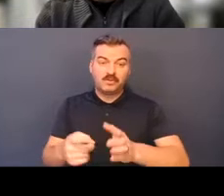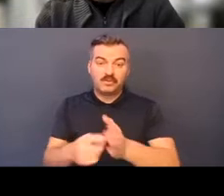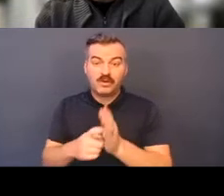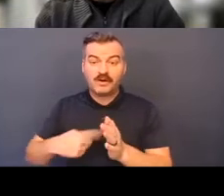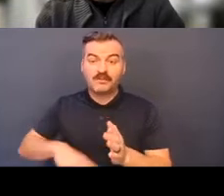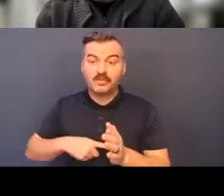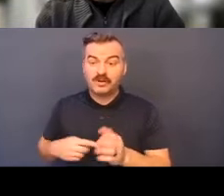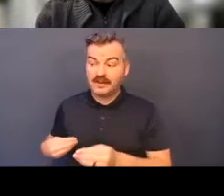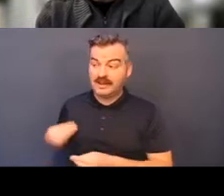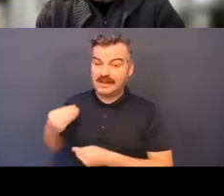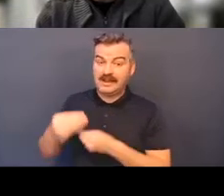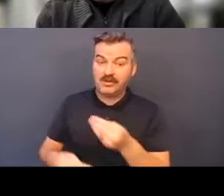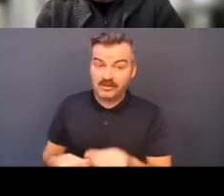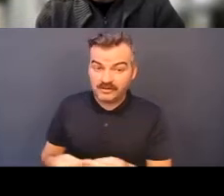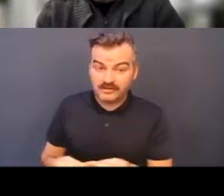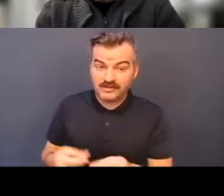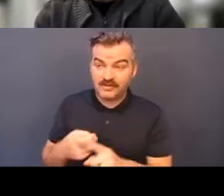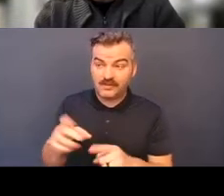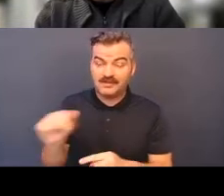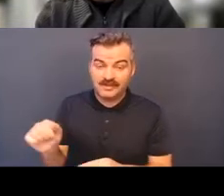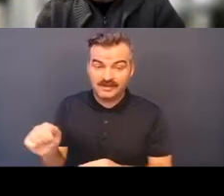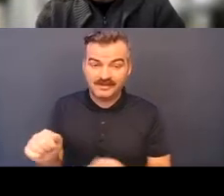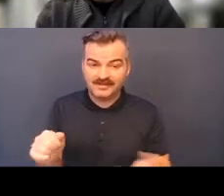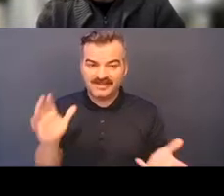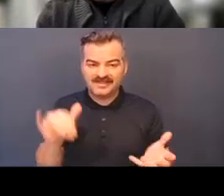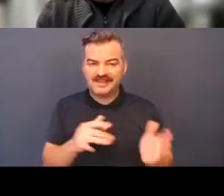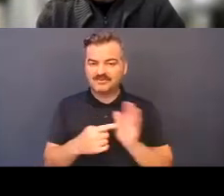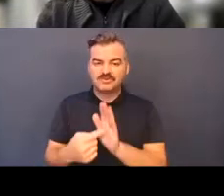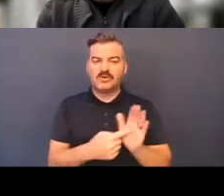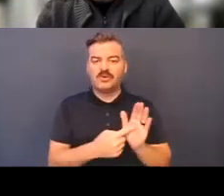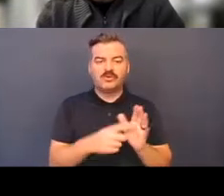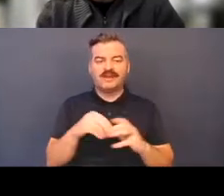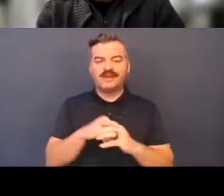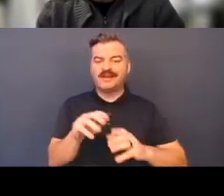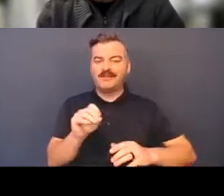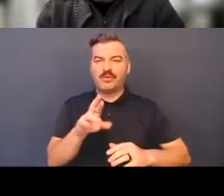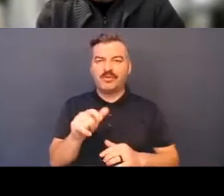line presupposed by ability is implicit in a moral imperative to fix or repair the disabled